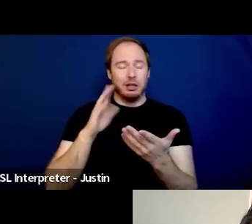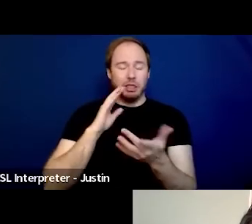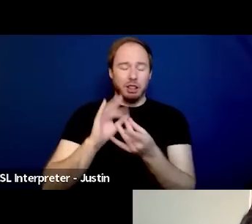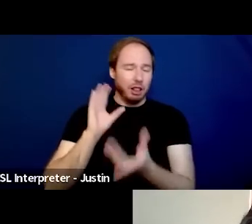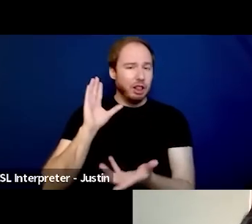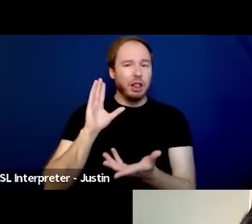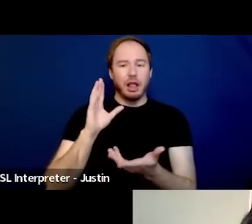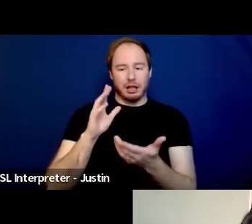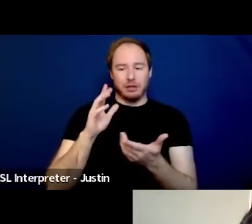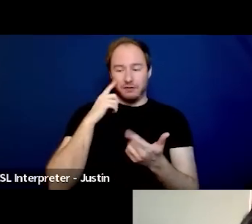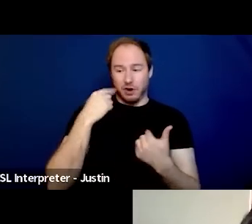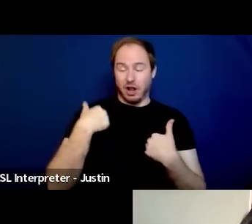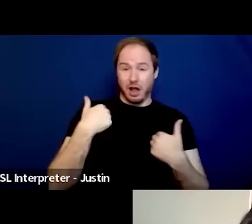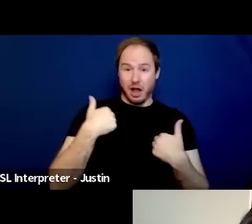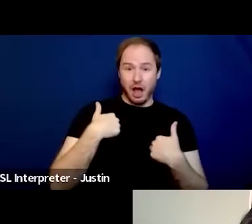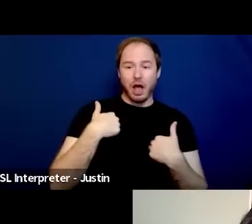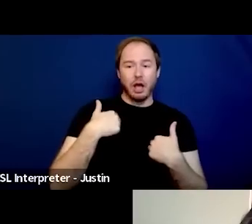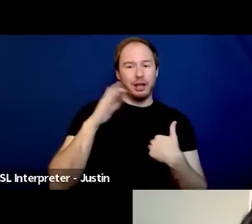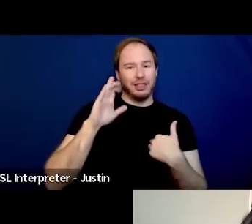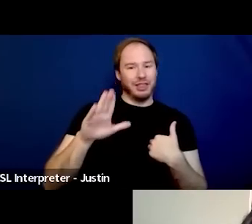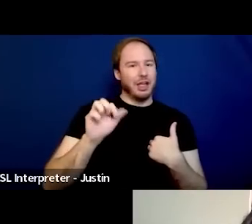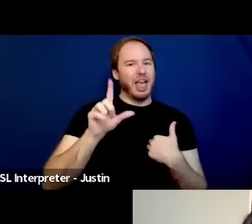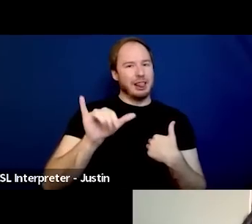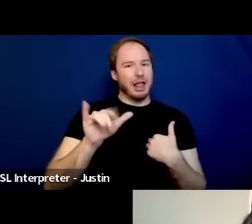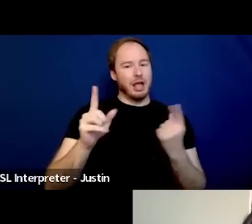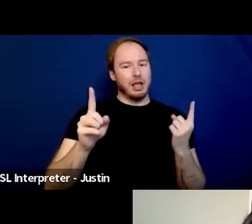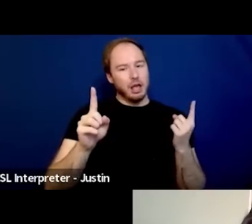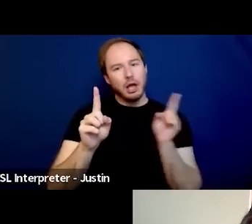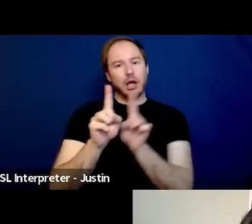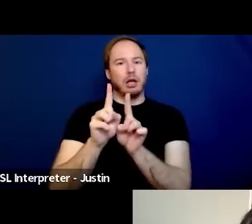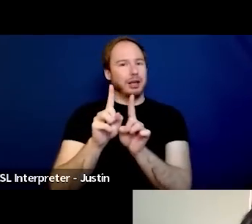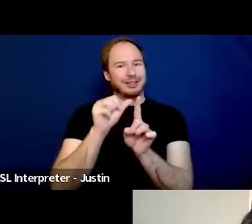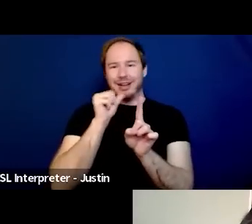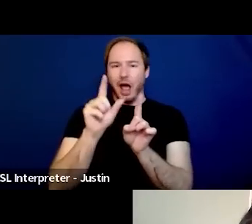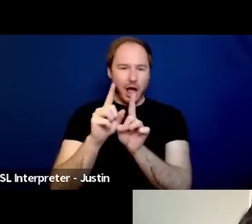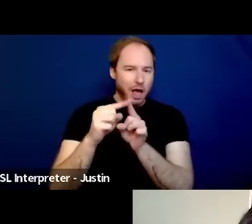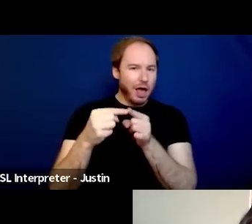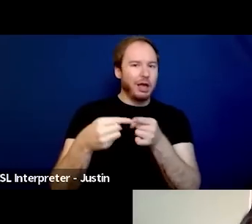finding us to be allied with them, as opposed to challenging or fighting with them